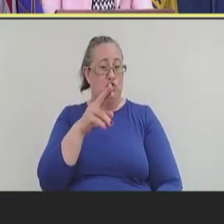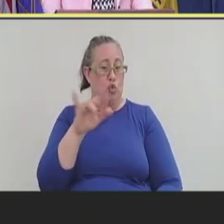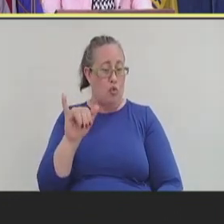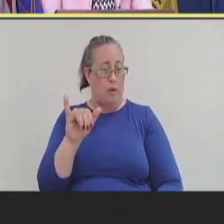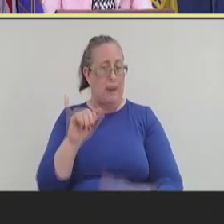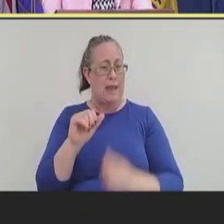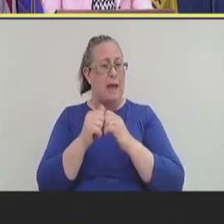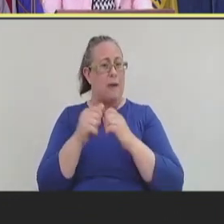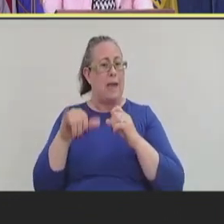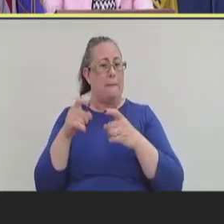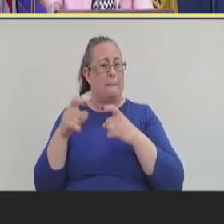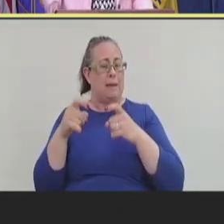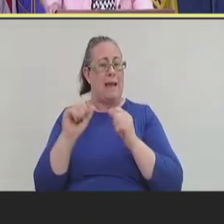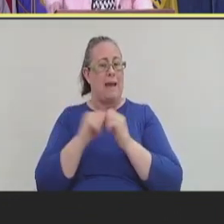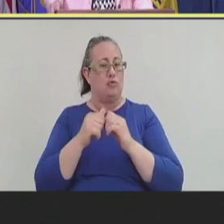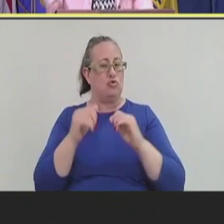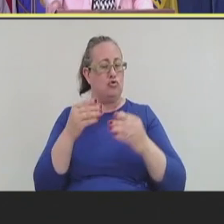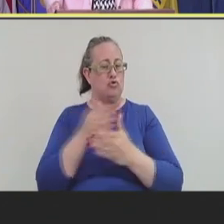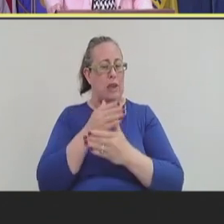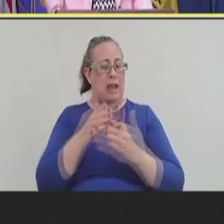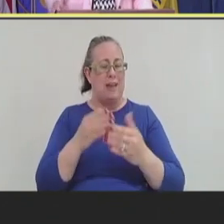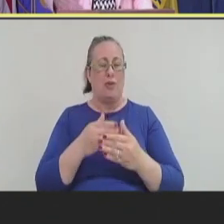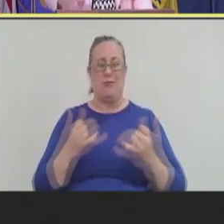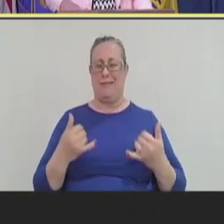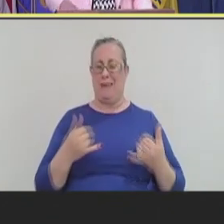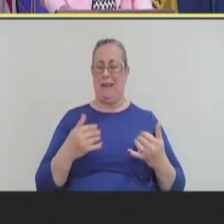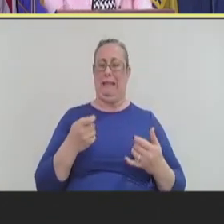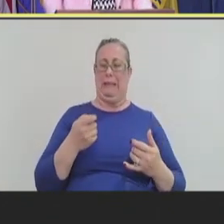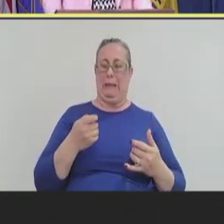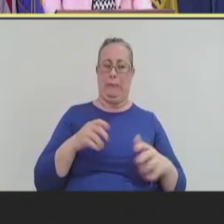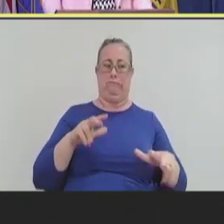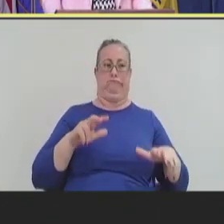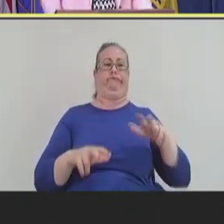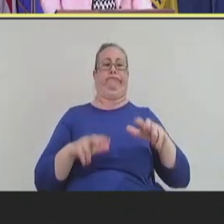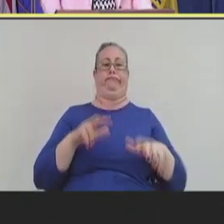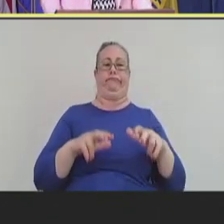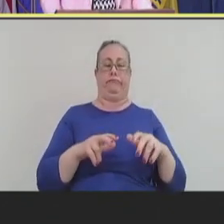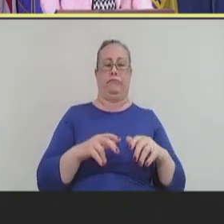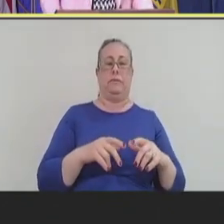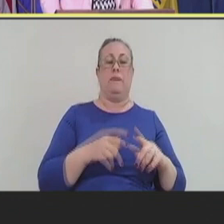It's a little clunky right now when it comes to decrementing vaccines from inventory. So, there's